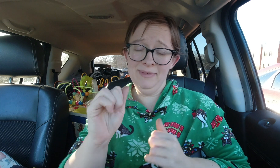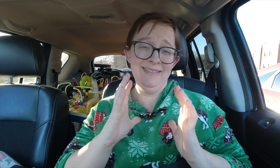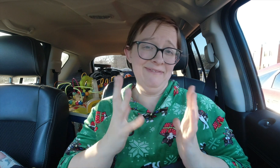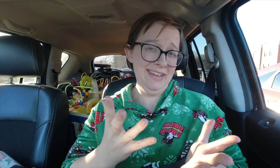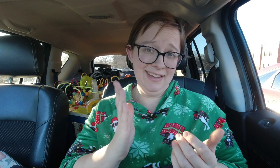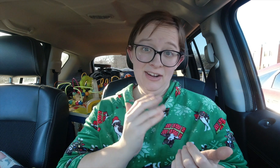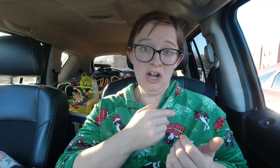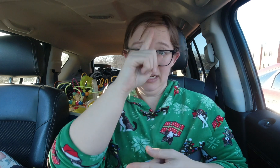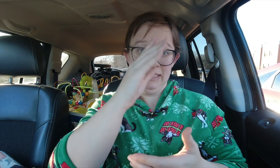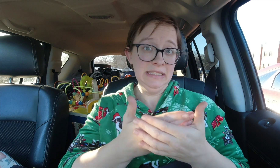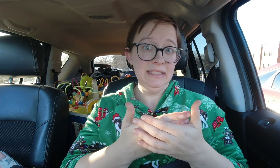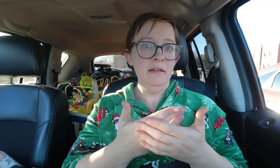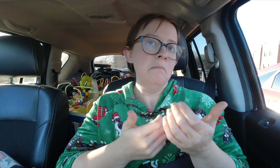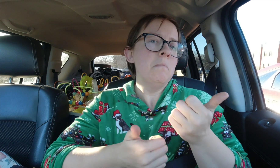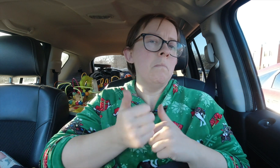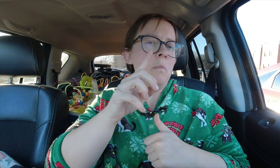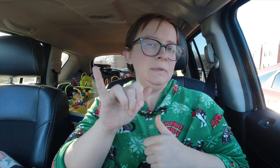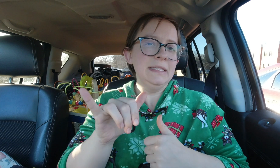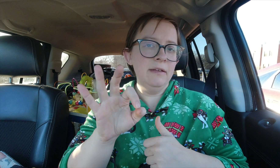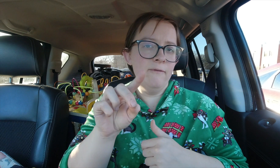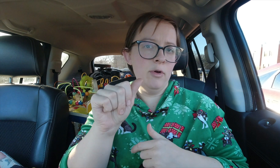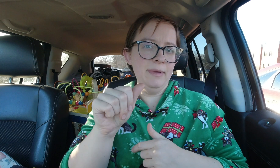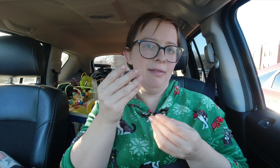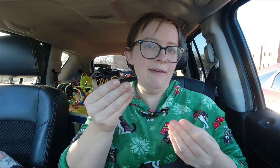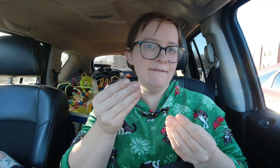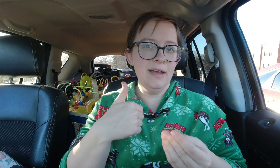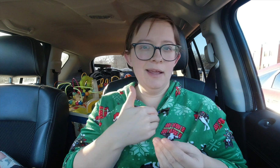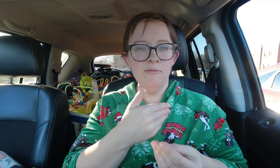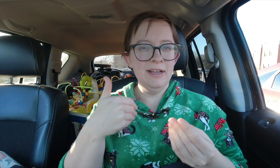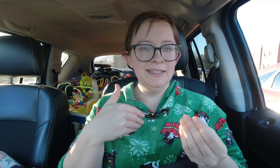but at the same time formula is perfectly fine. Our son was mostly formula fed.